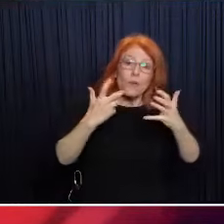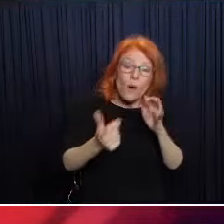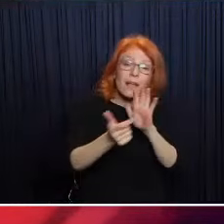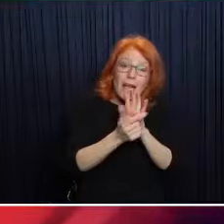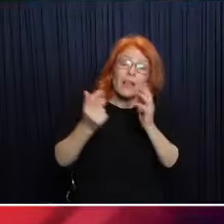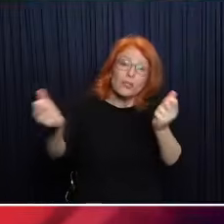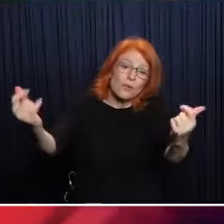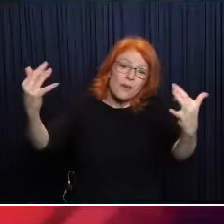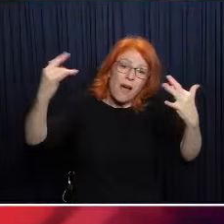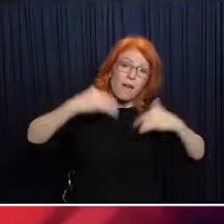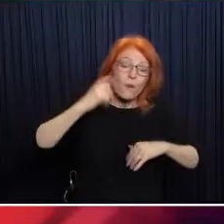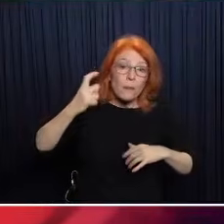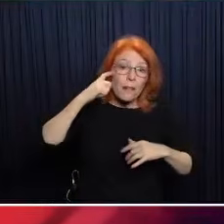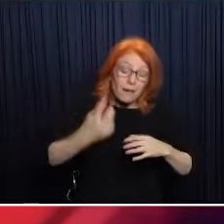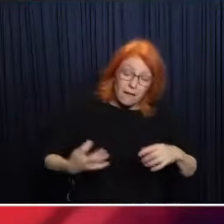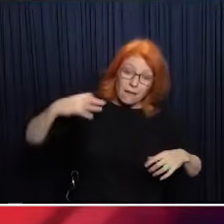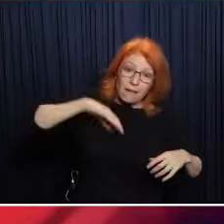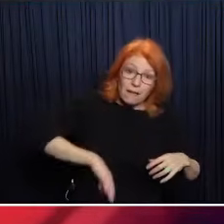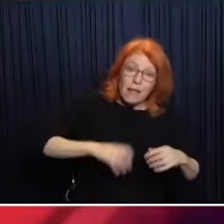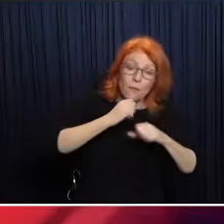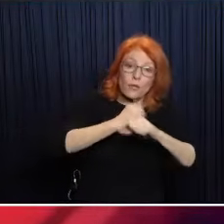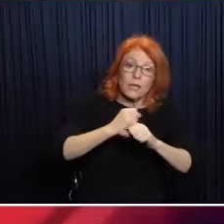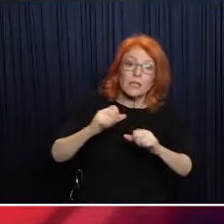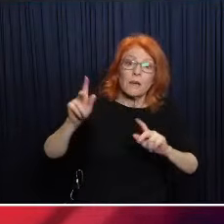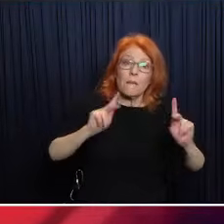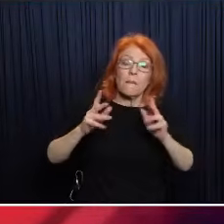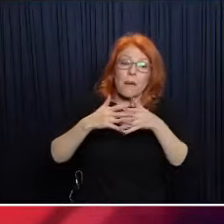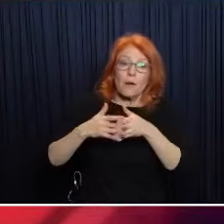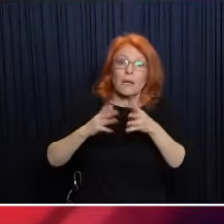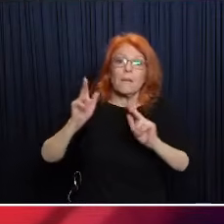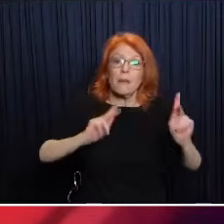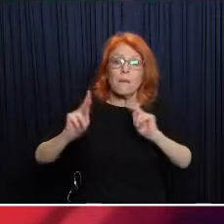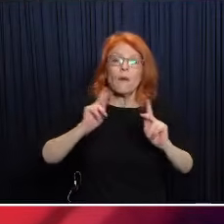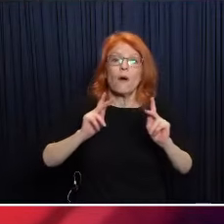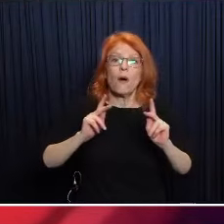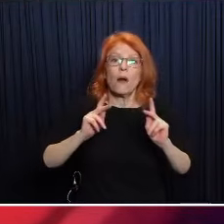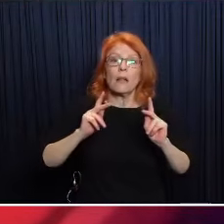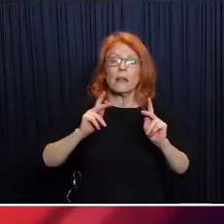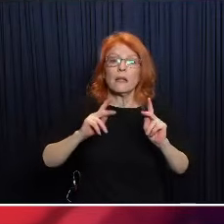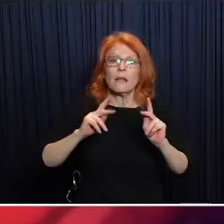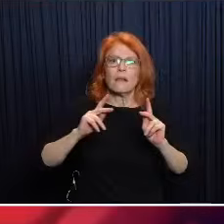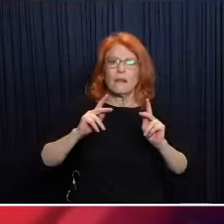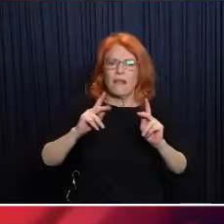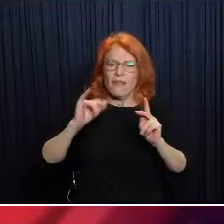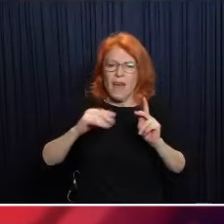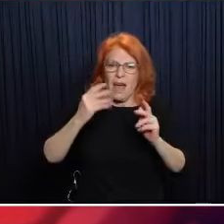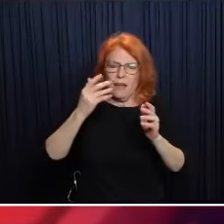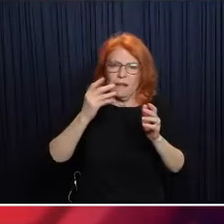THEY HAD FOUR YEARS WHERE THEY WILLINGLY WANTED THE BORDER